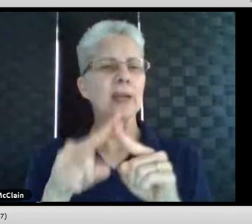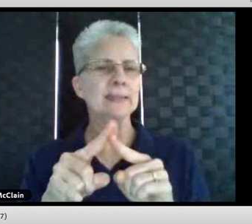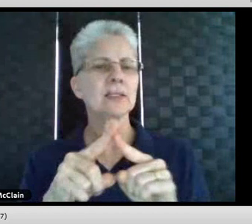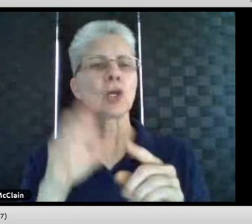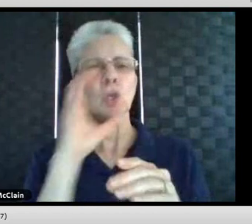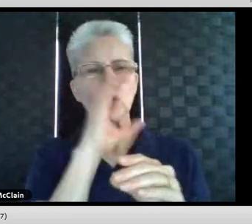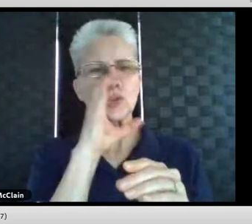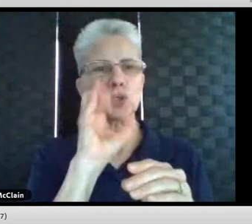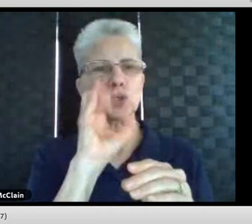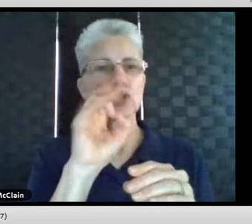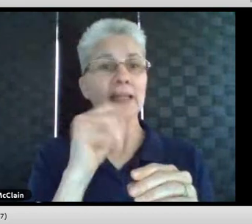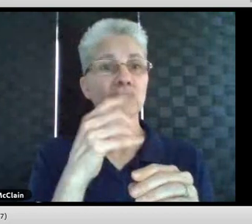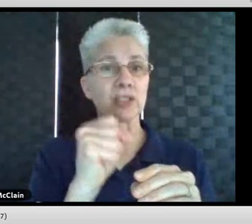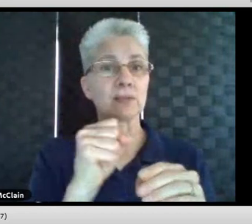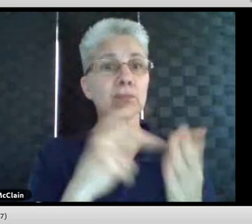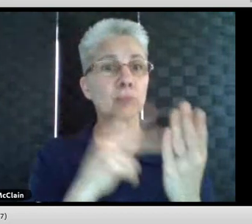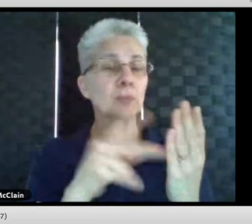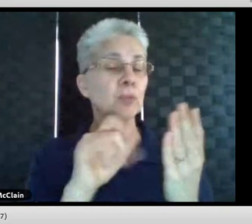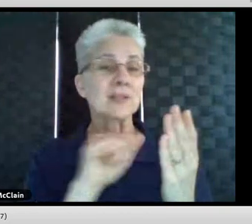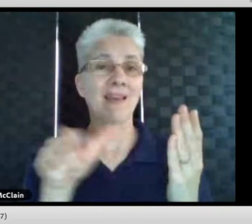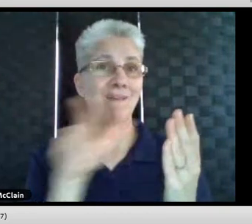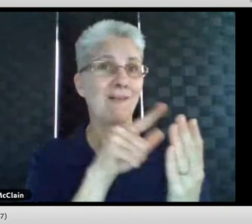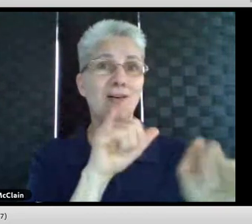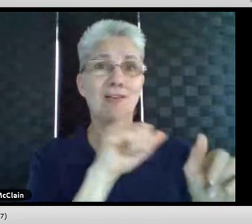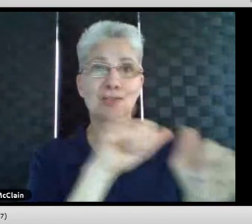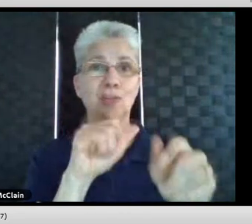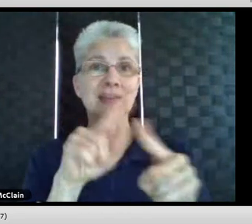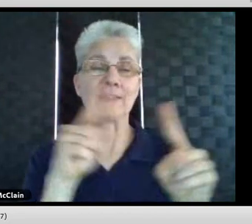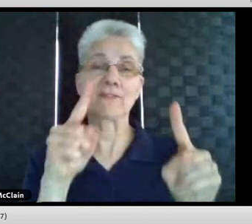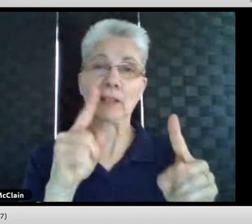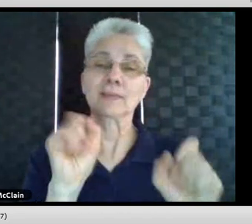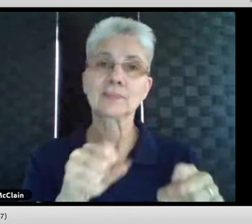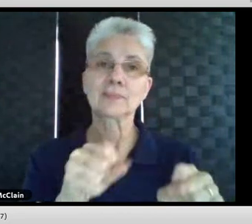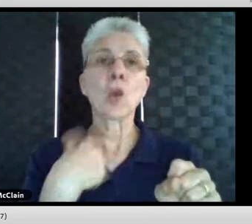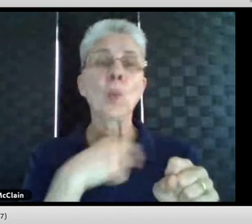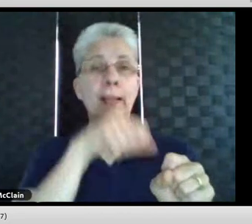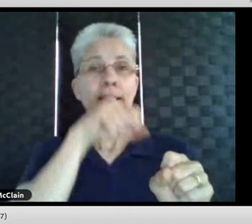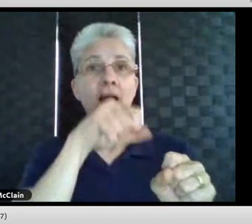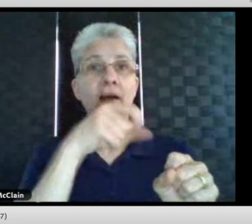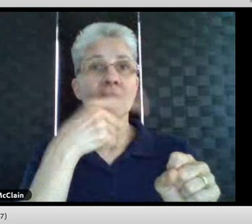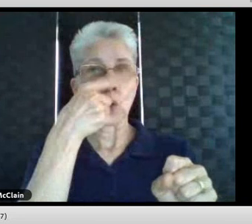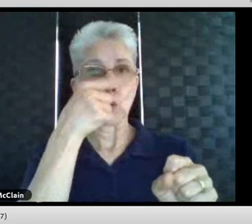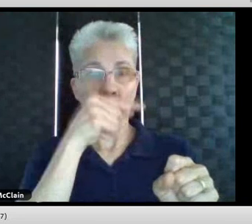because they all do things differently. We love Google, but there's also a place for Bing.